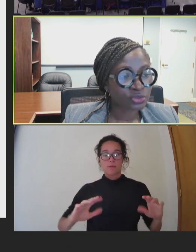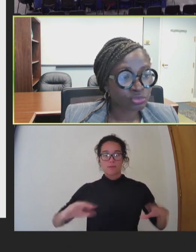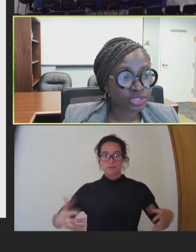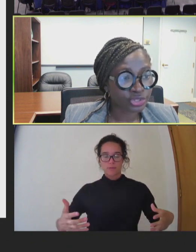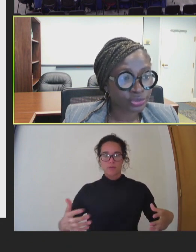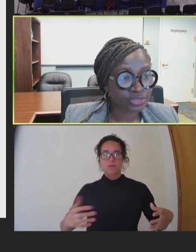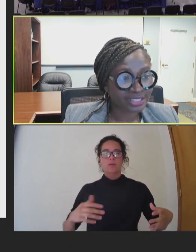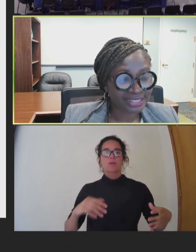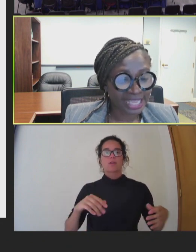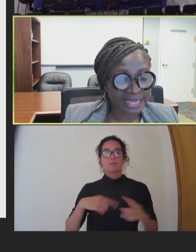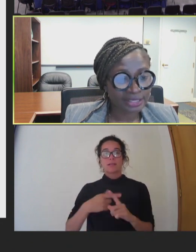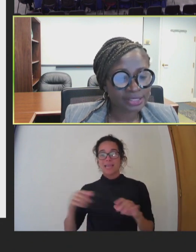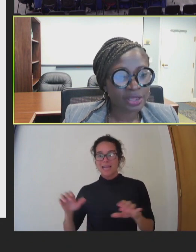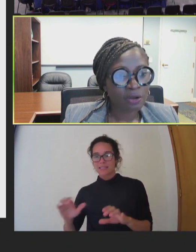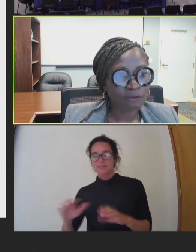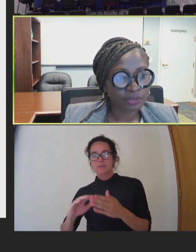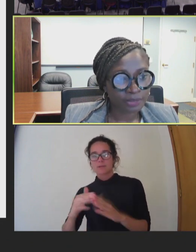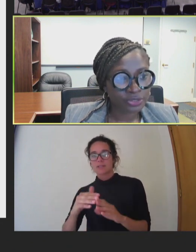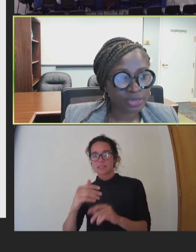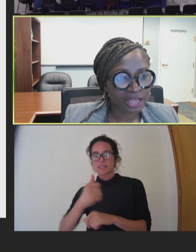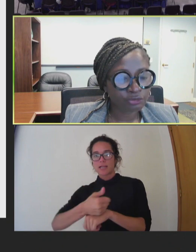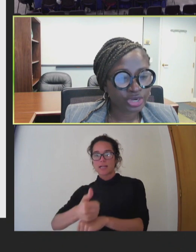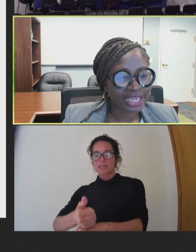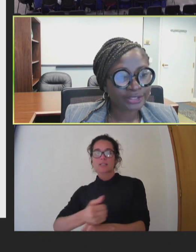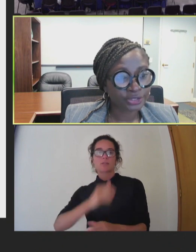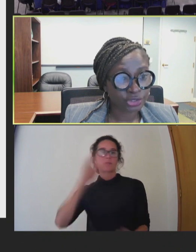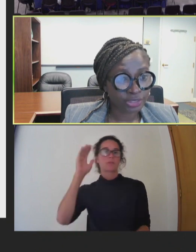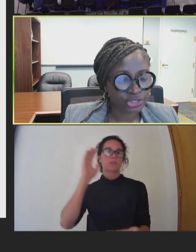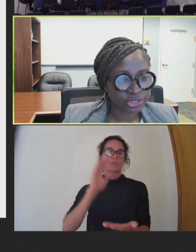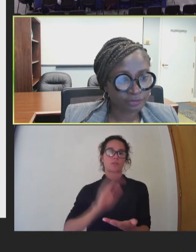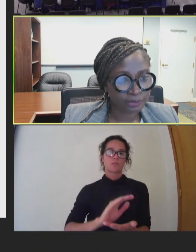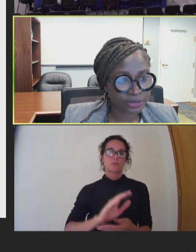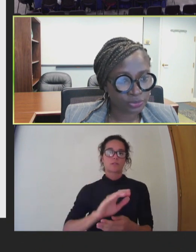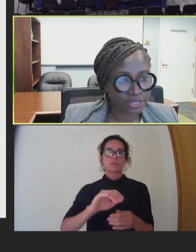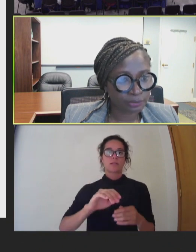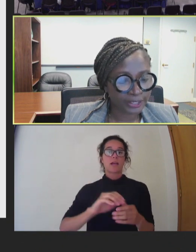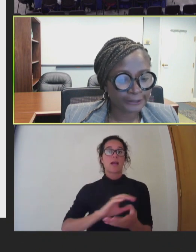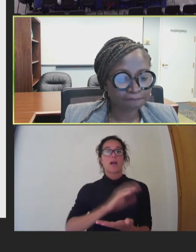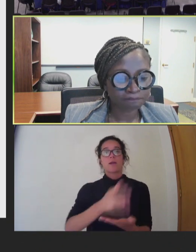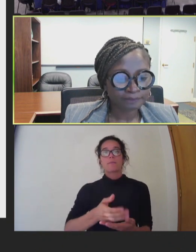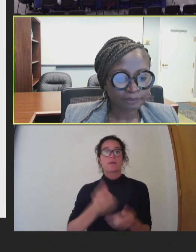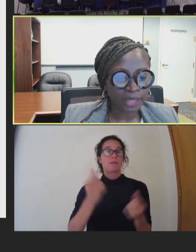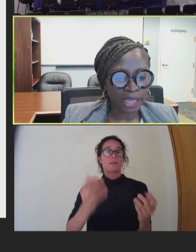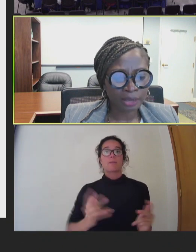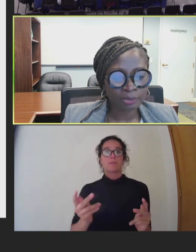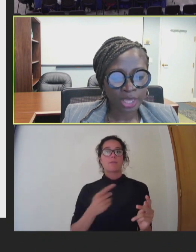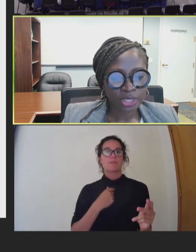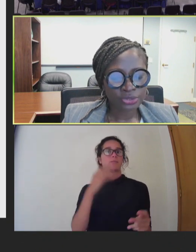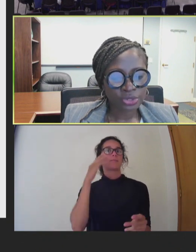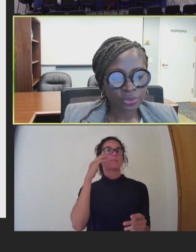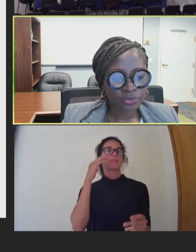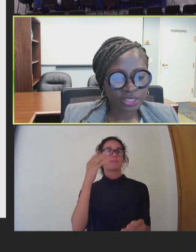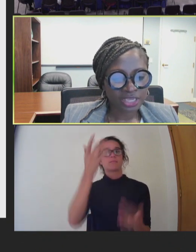to reduce the size of the measles outbreak and the duration of the measles outbreak. So, these